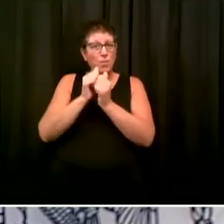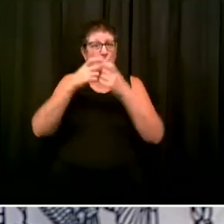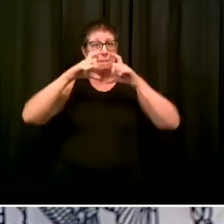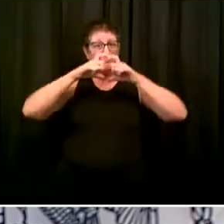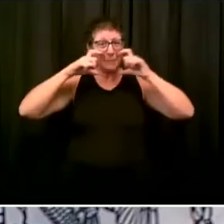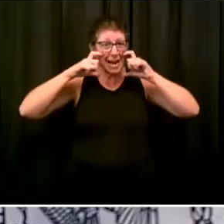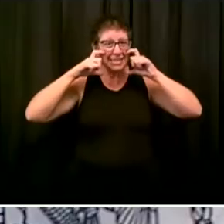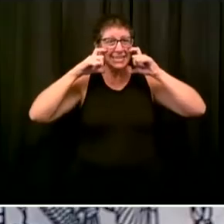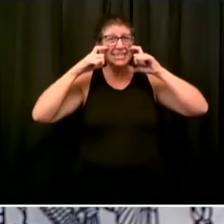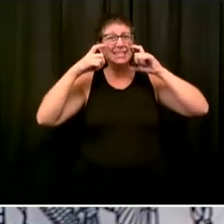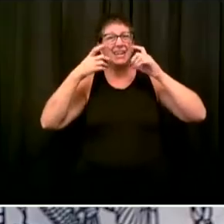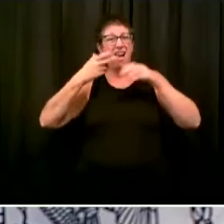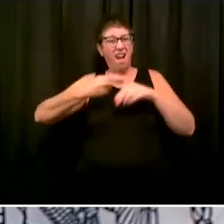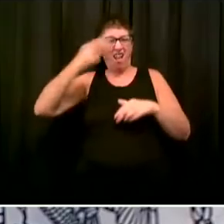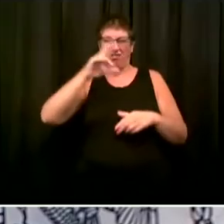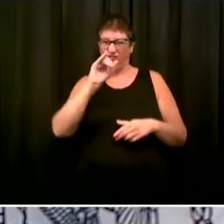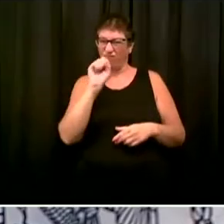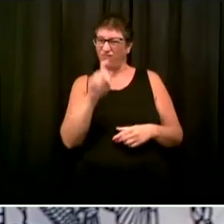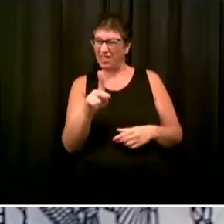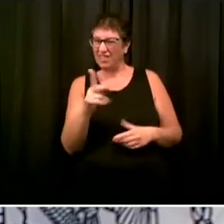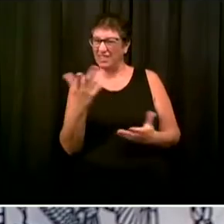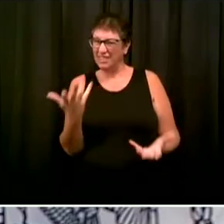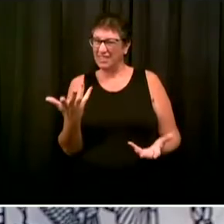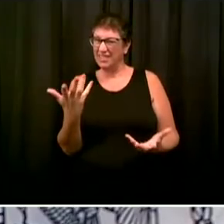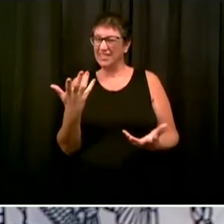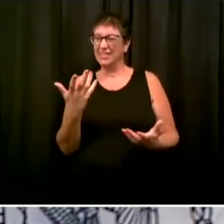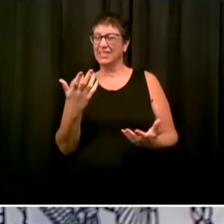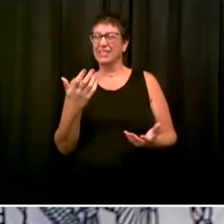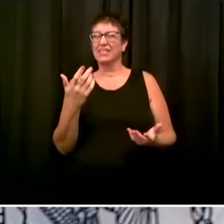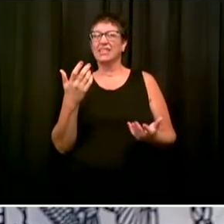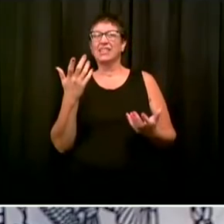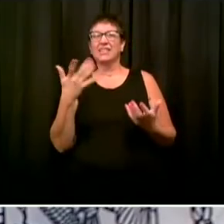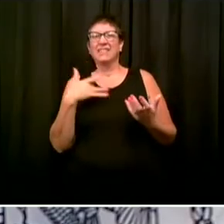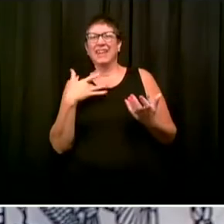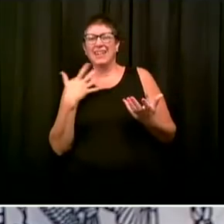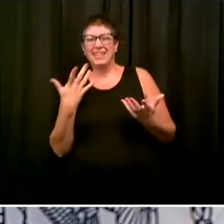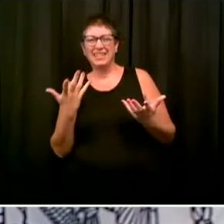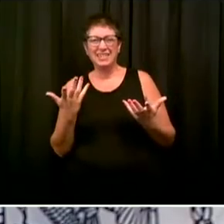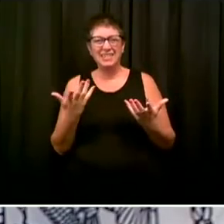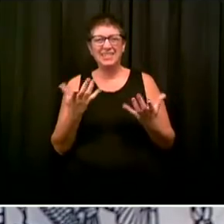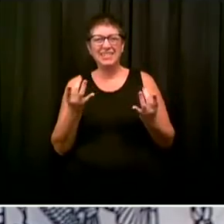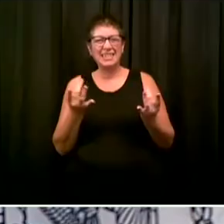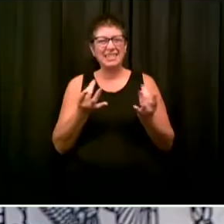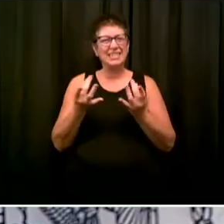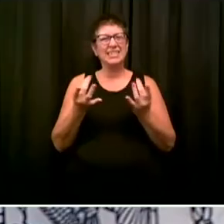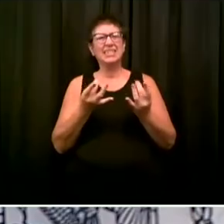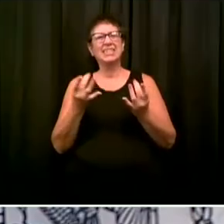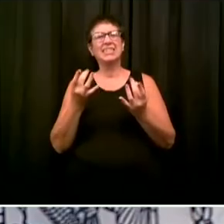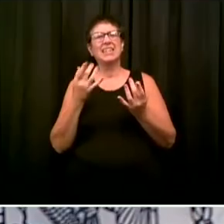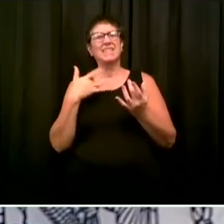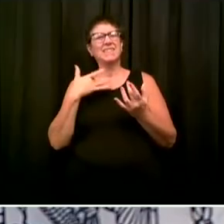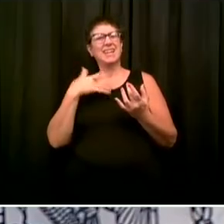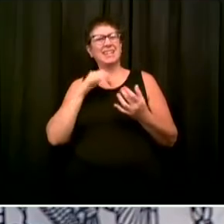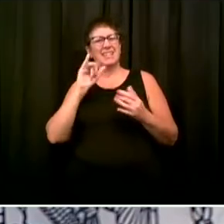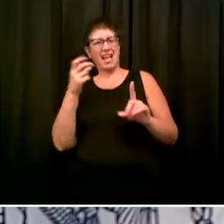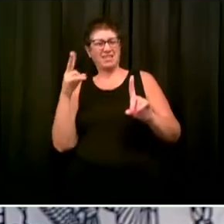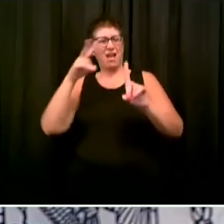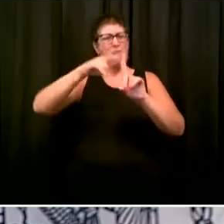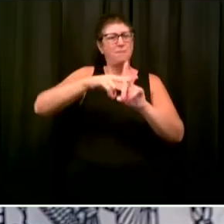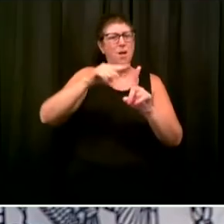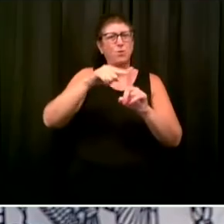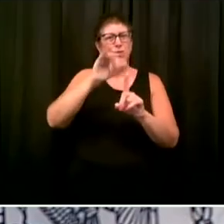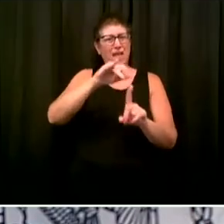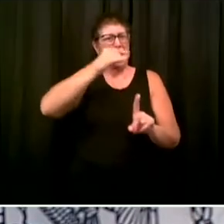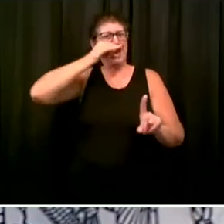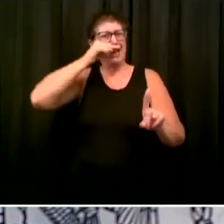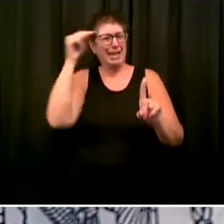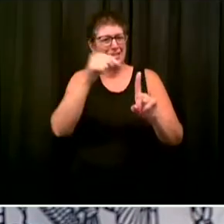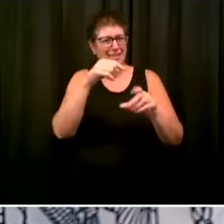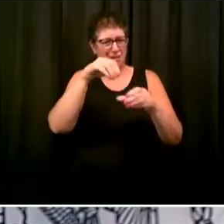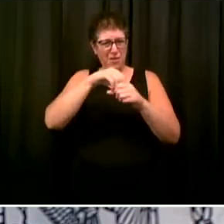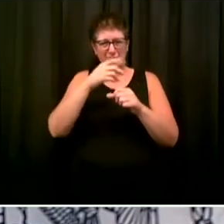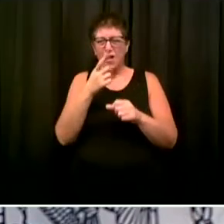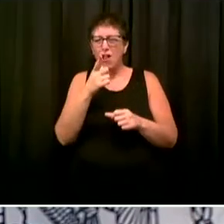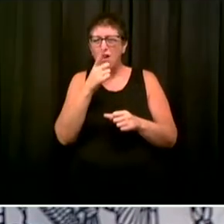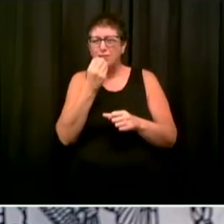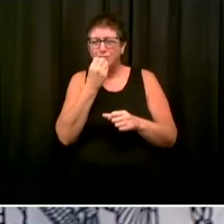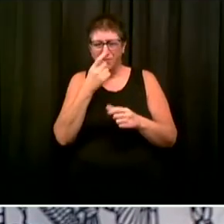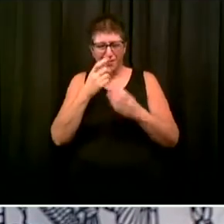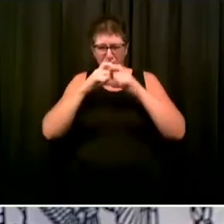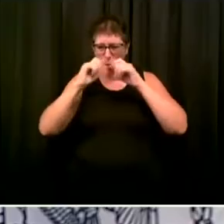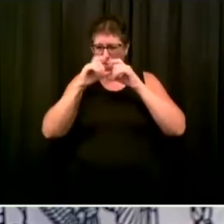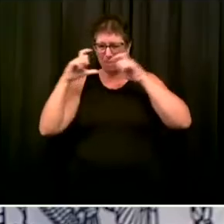ARE NO MASKS.